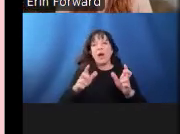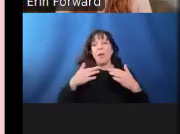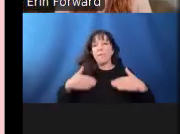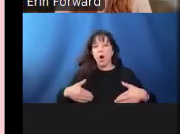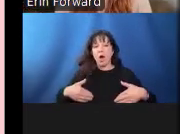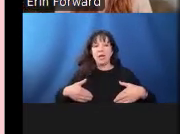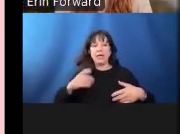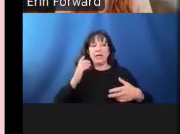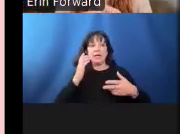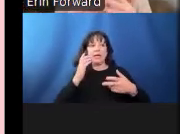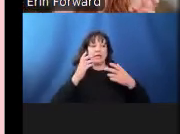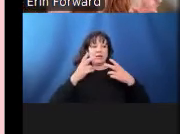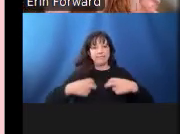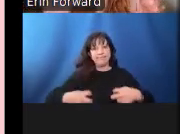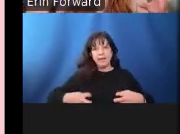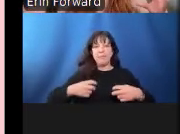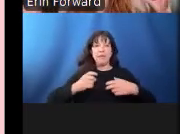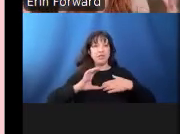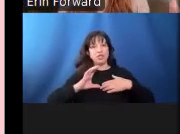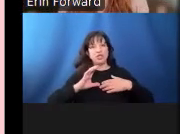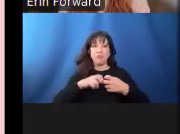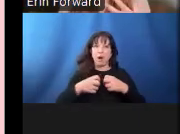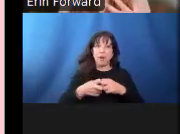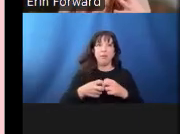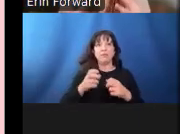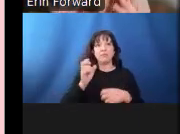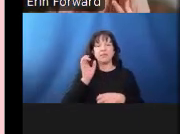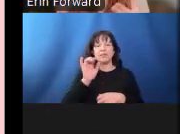as anorexia. So this is more of an anxiety around food that